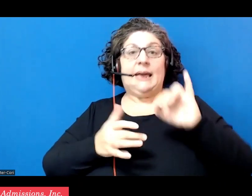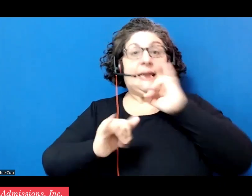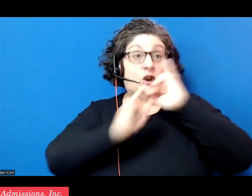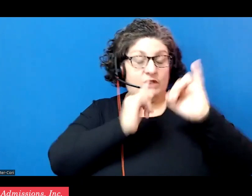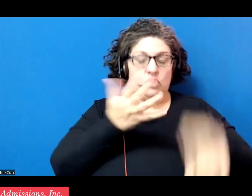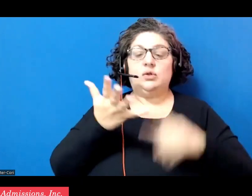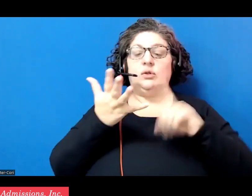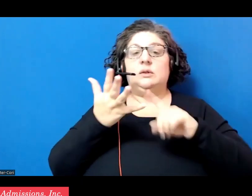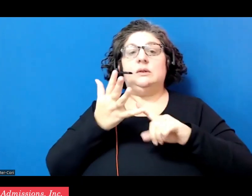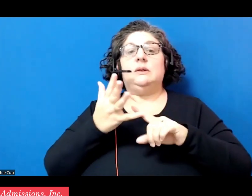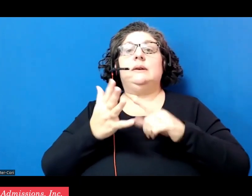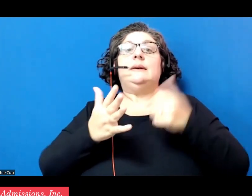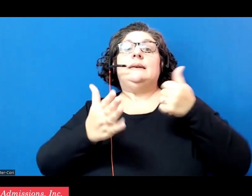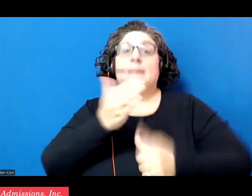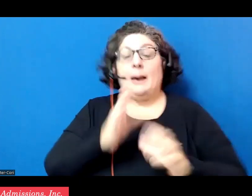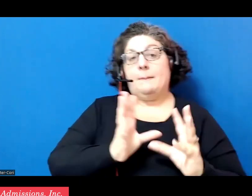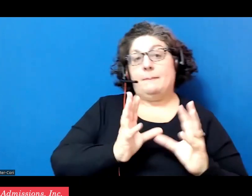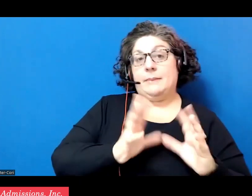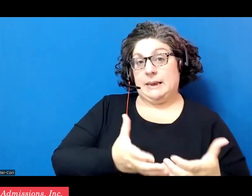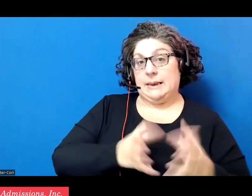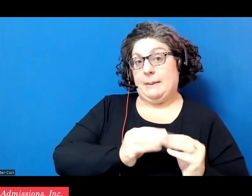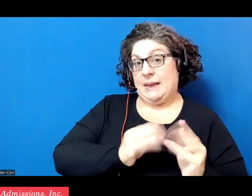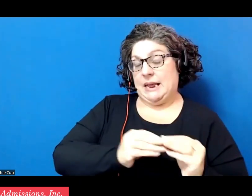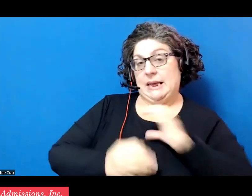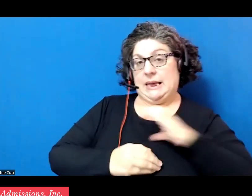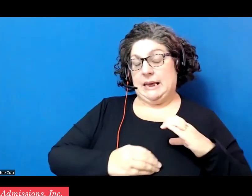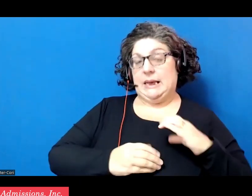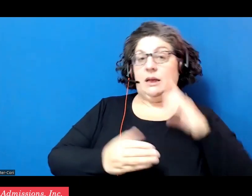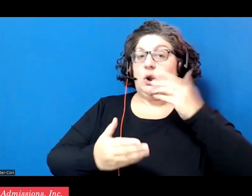Subcommittee meetings of the admissions officers to recommend applicants.